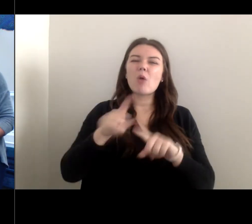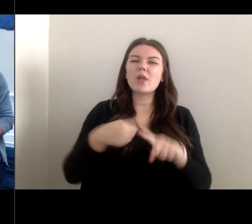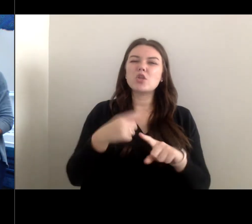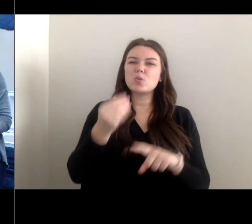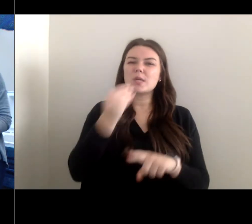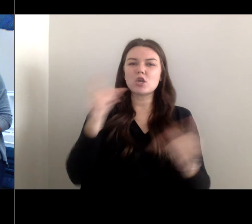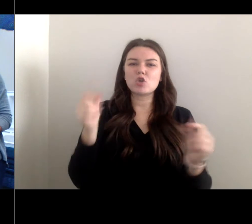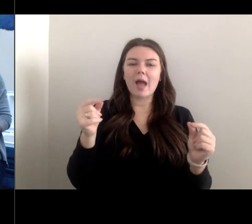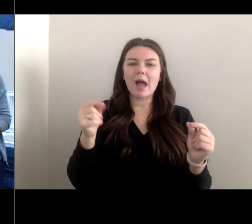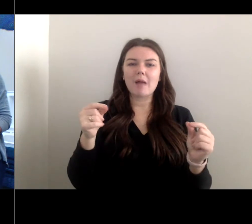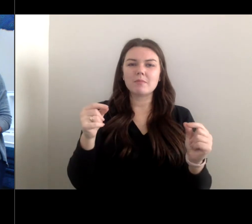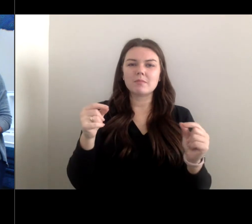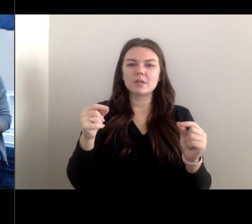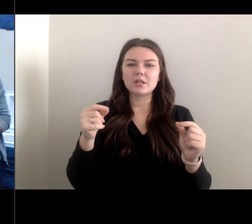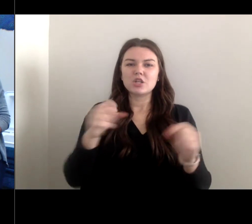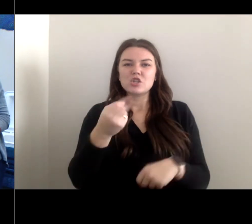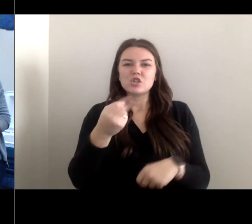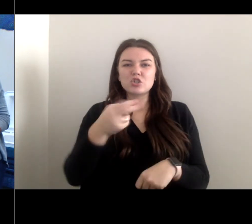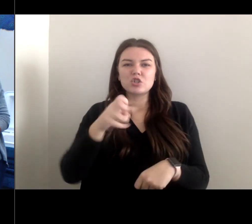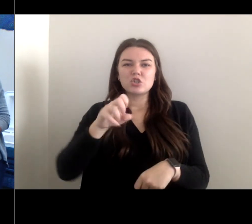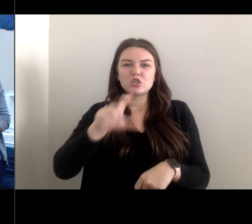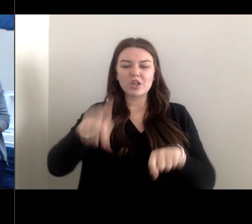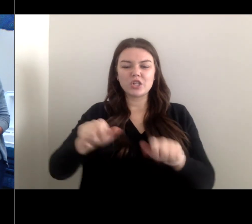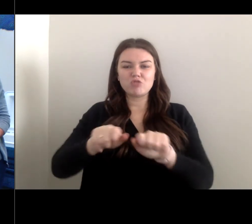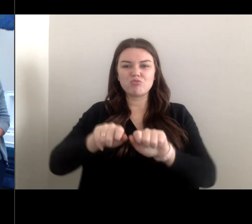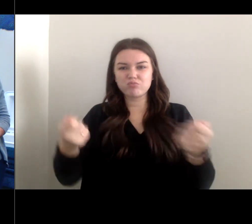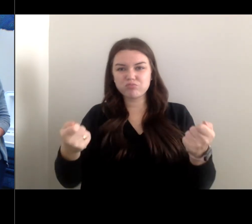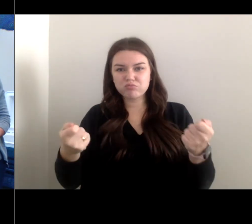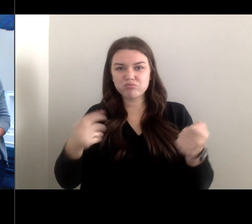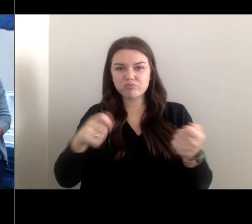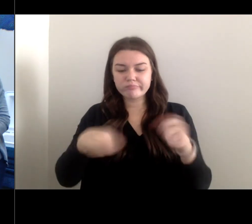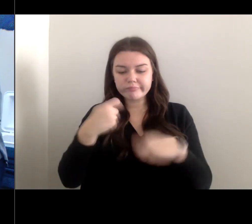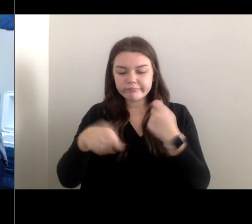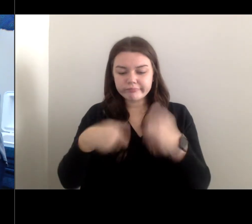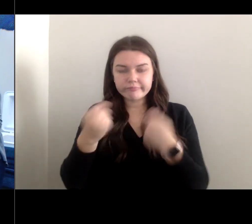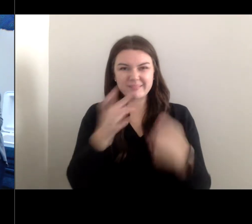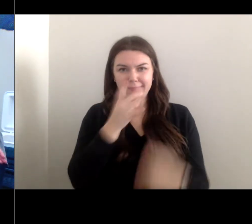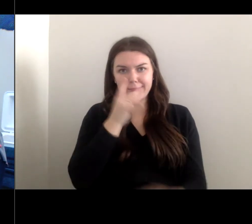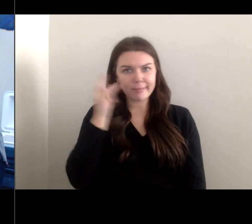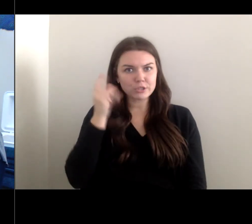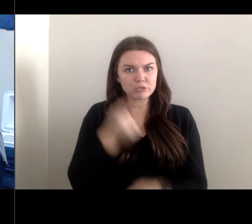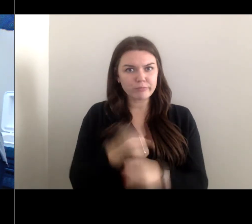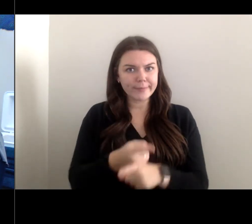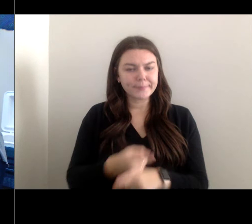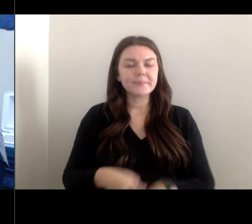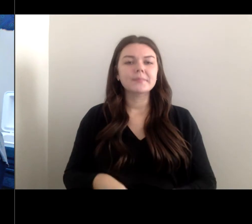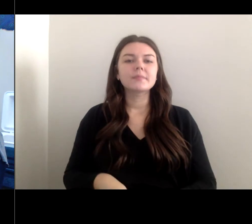which I think is a lot of work, but to me it's worth it because crab are delicious. But the smaller the crab get,